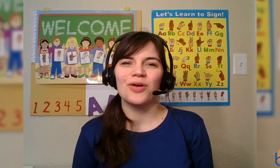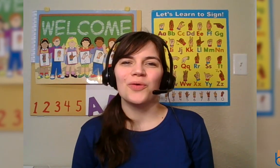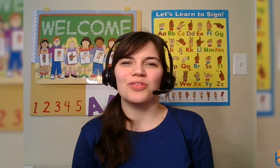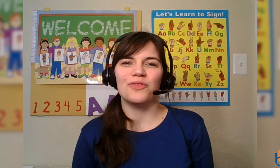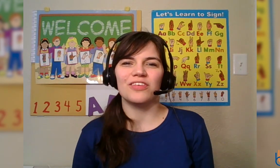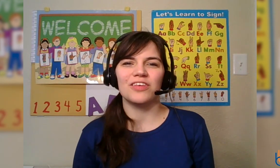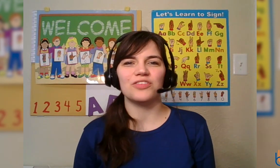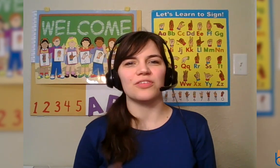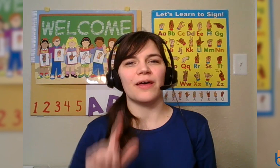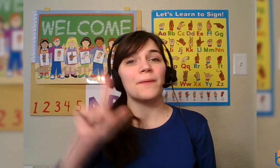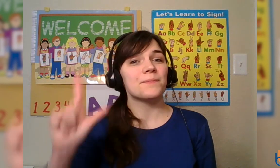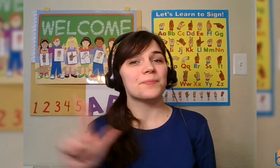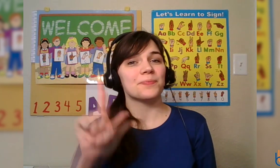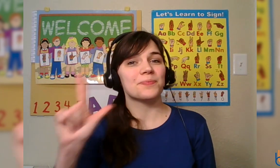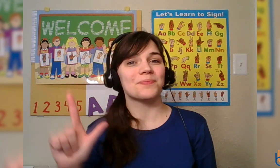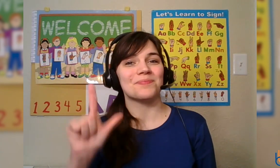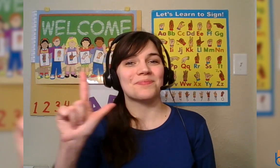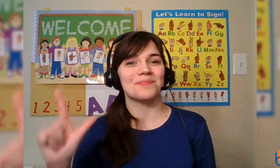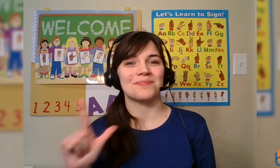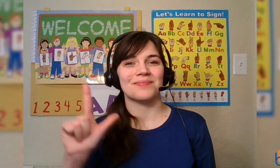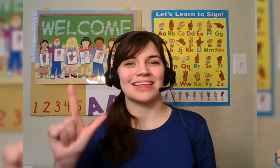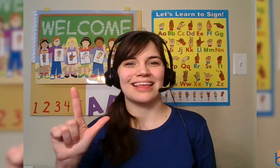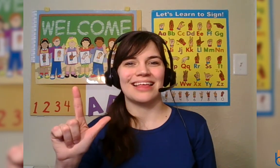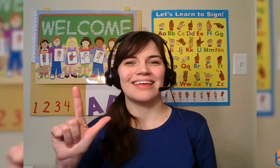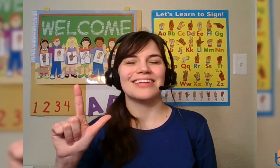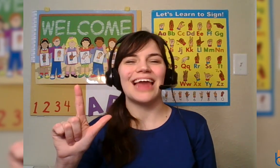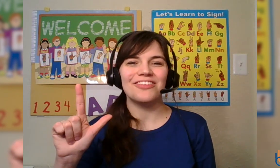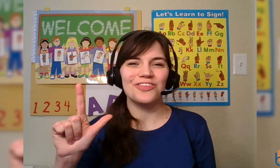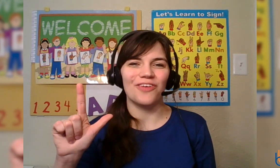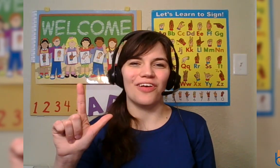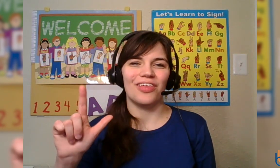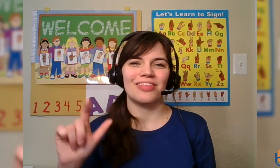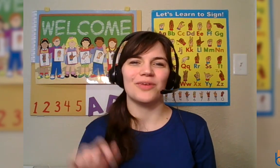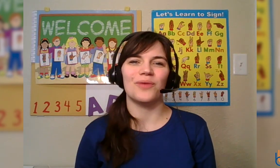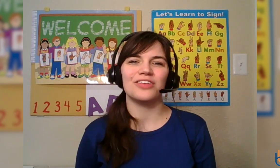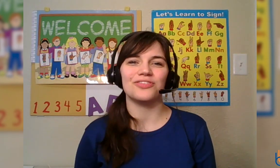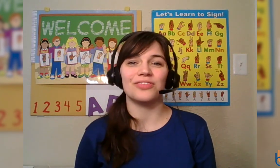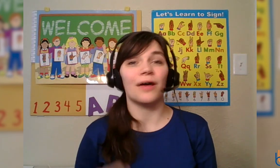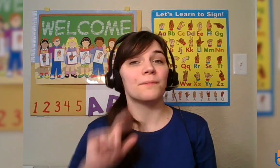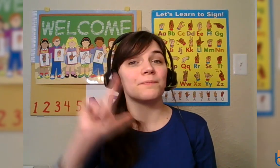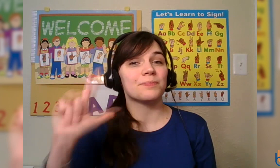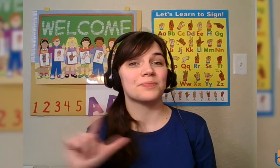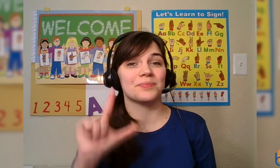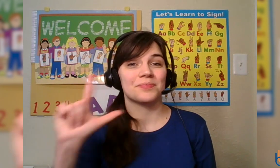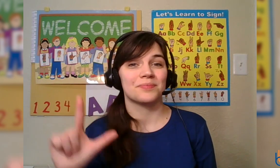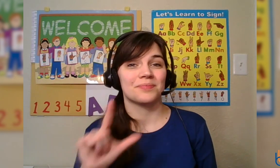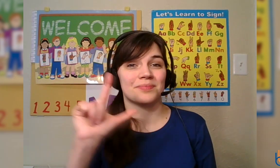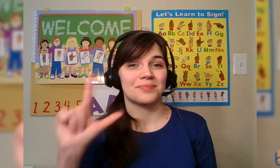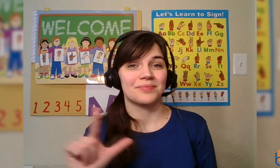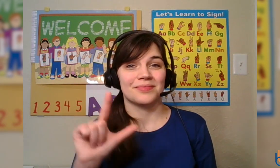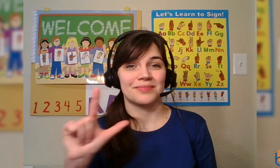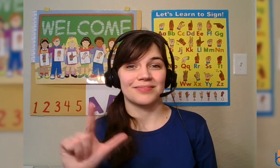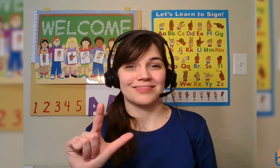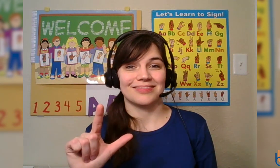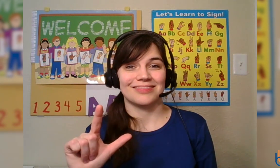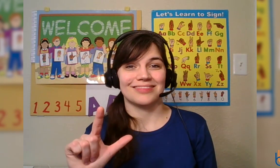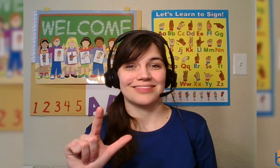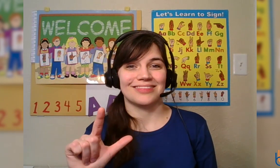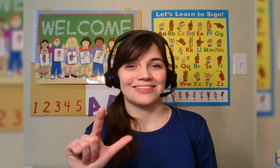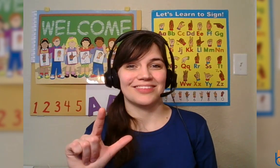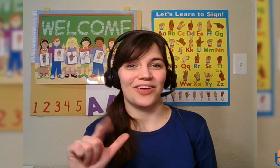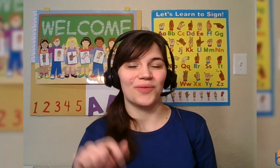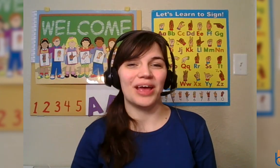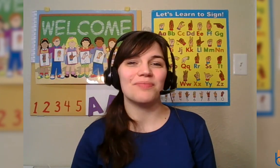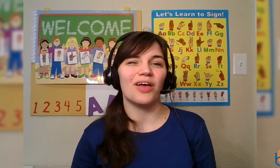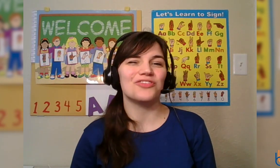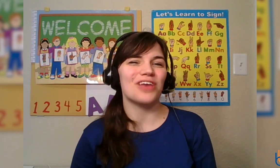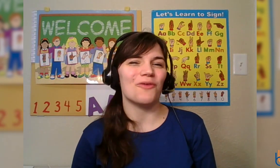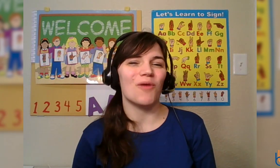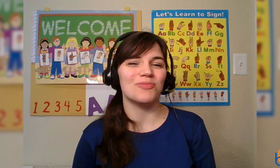with a visit to the *sign*. Last of all they went to the *sign* . All right, I'll do that one